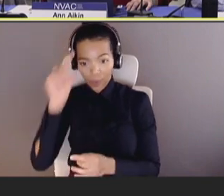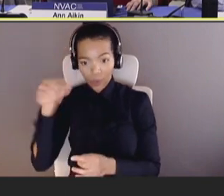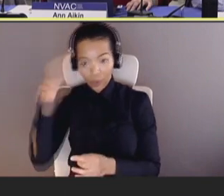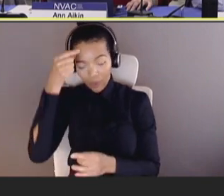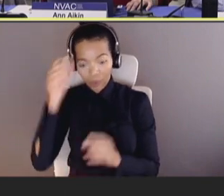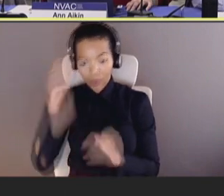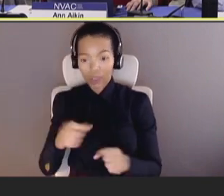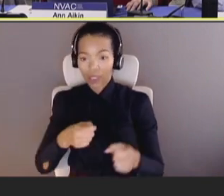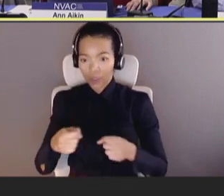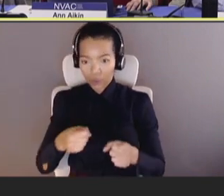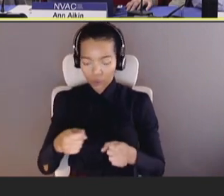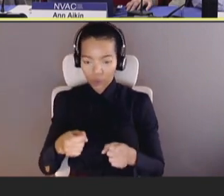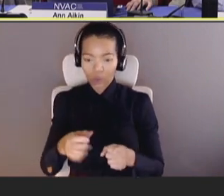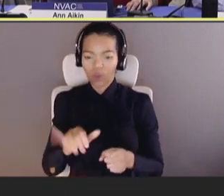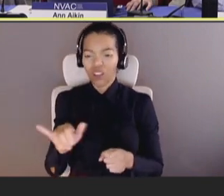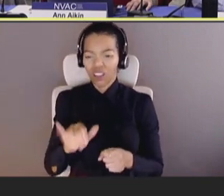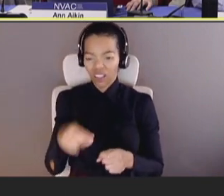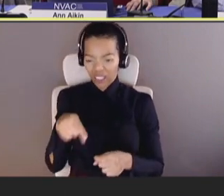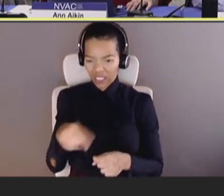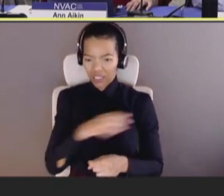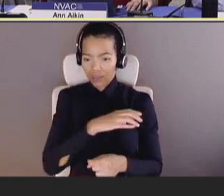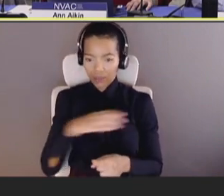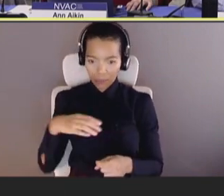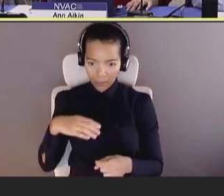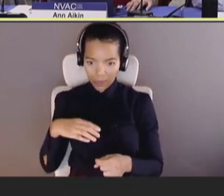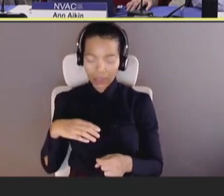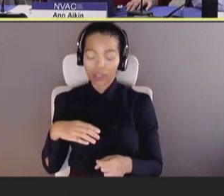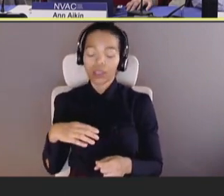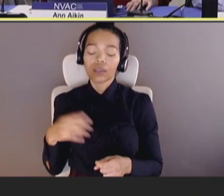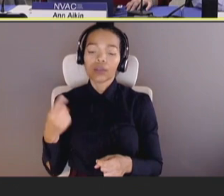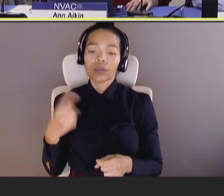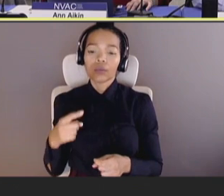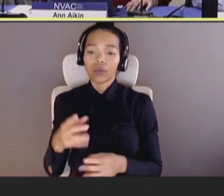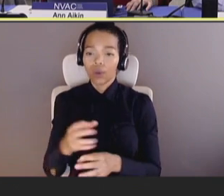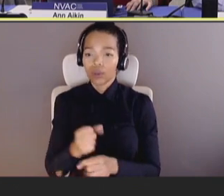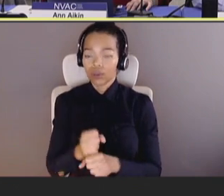or groups like this one to advance -- to obtain advice or recommendations.